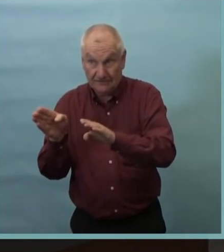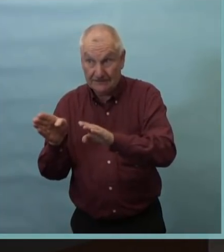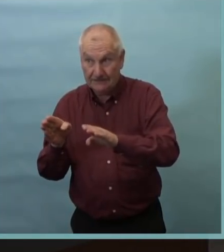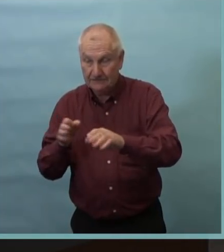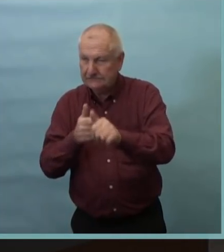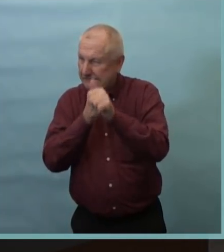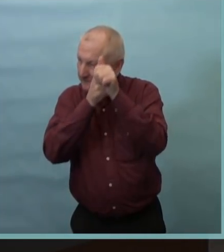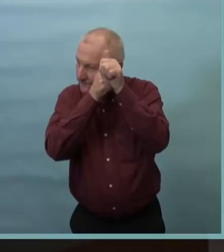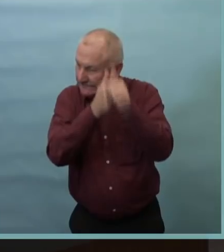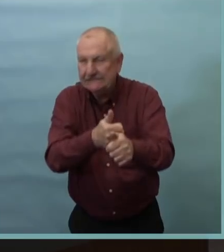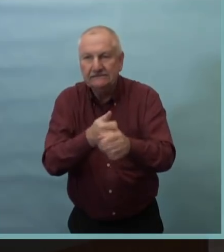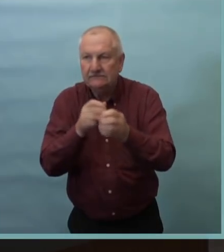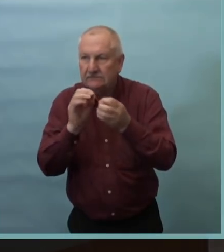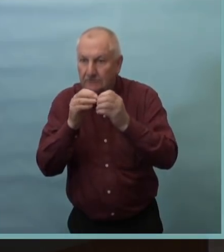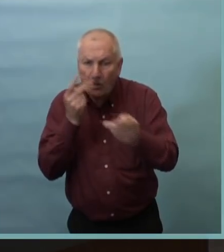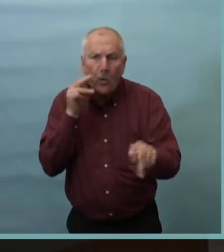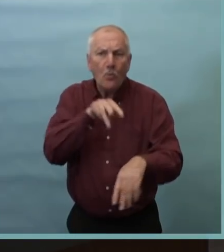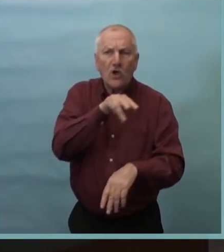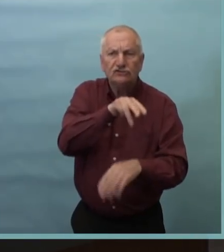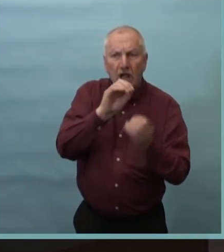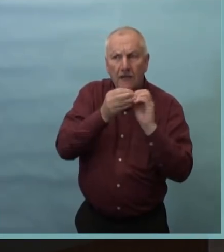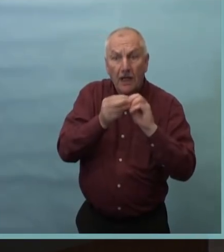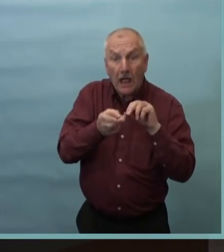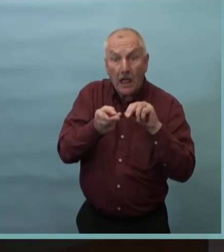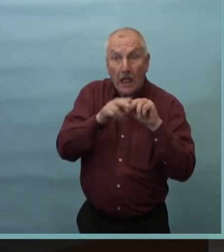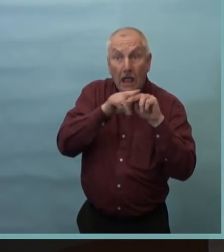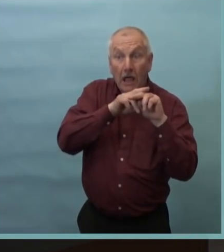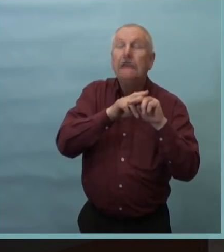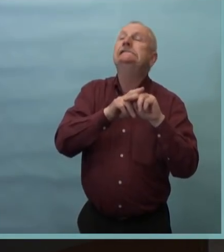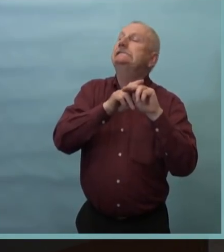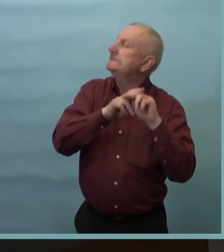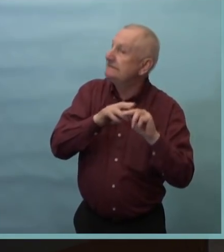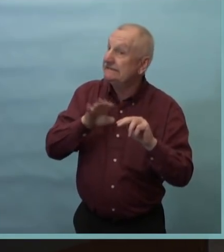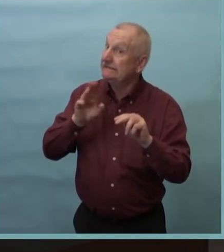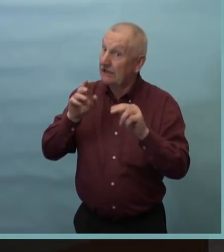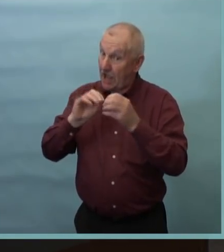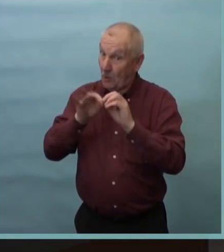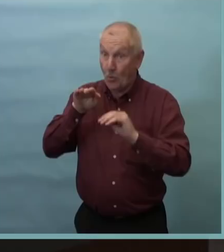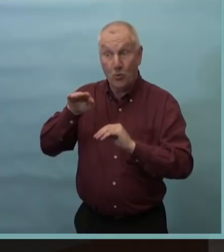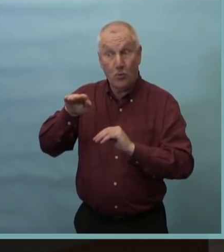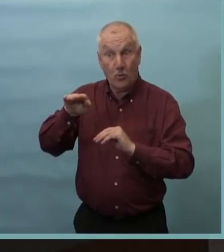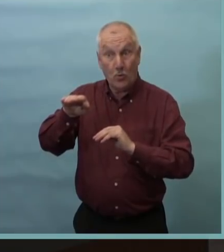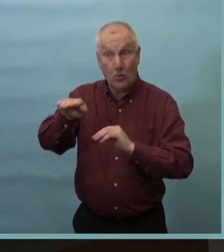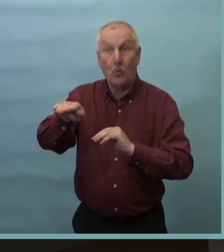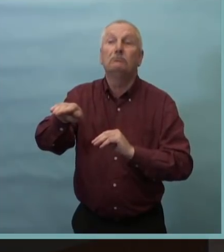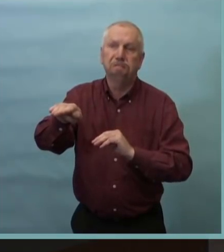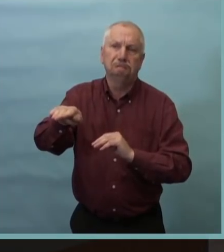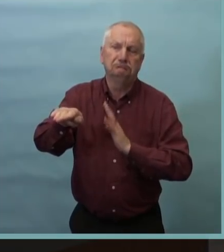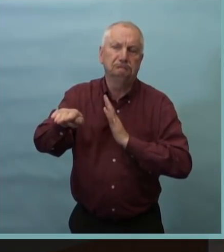looking to be able to in a very regimented way start to reopen things